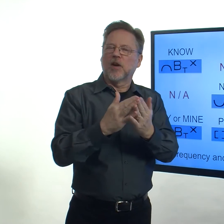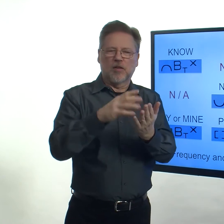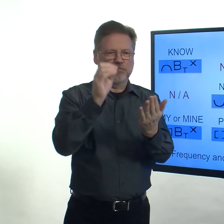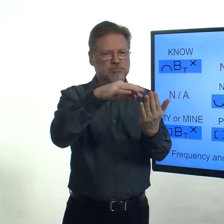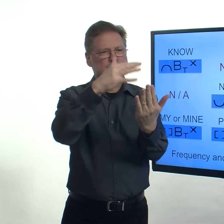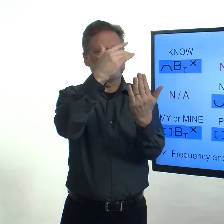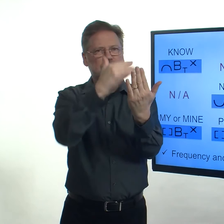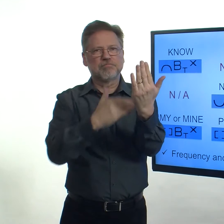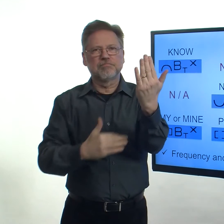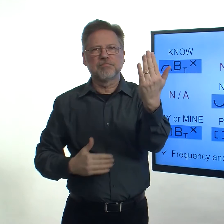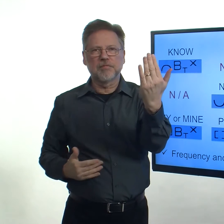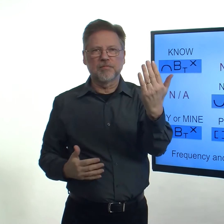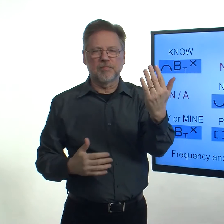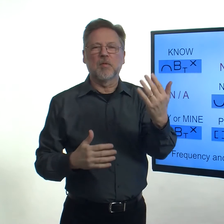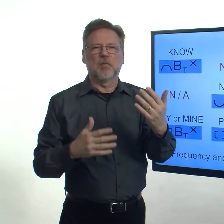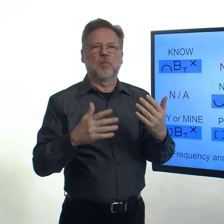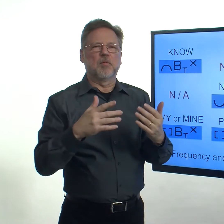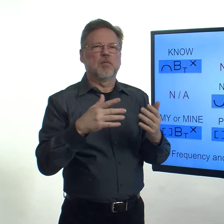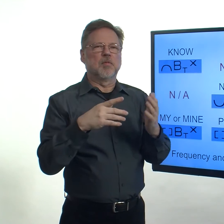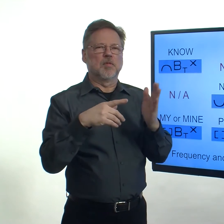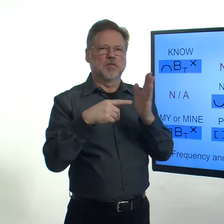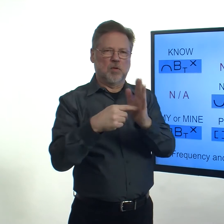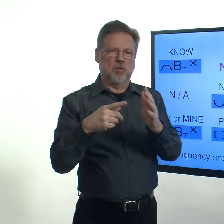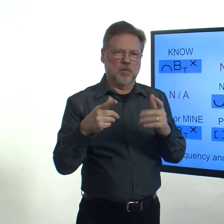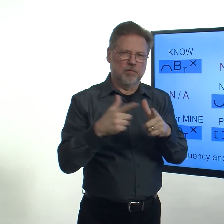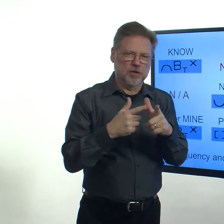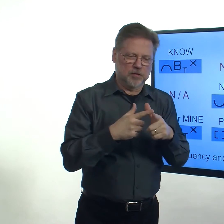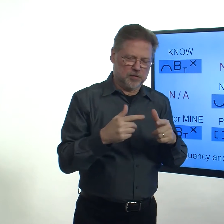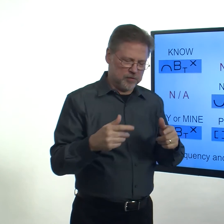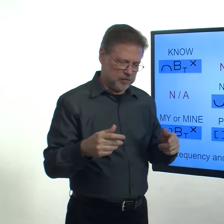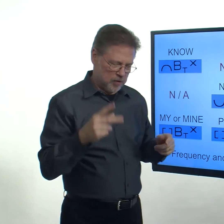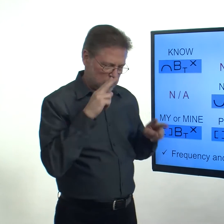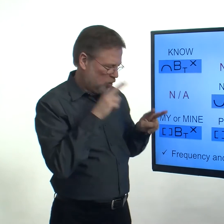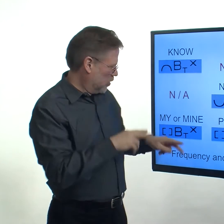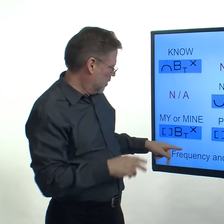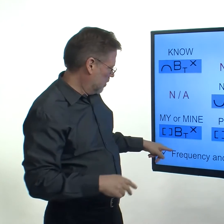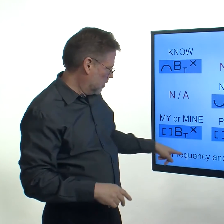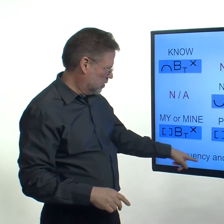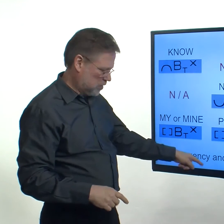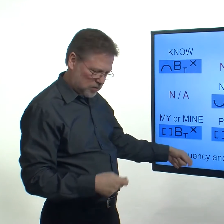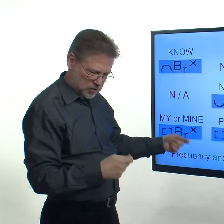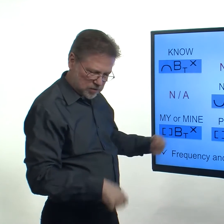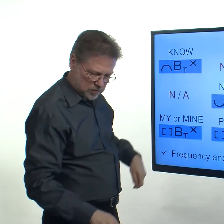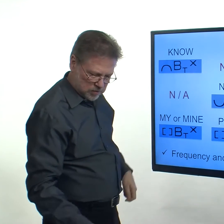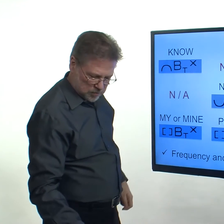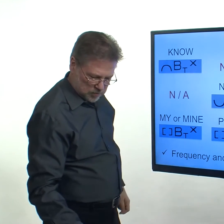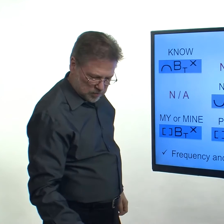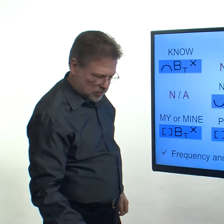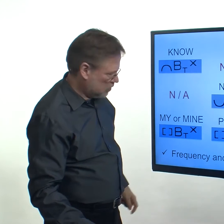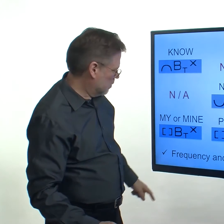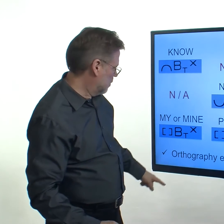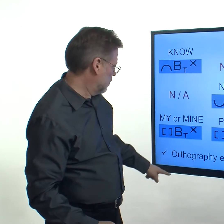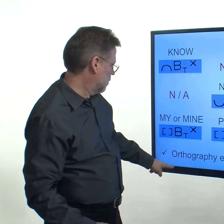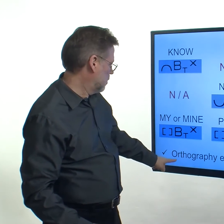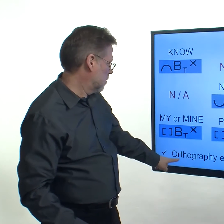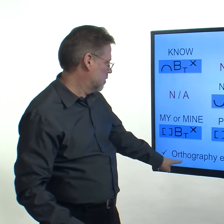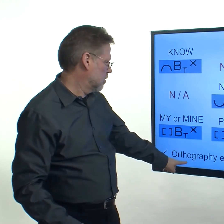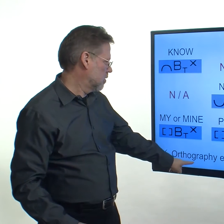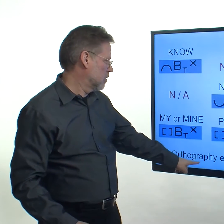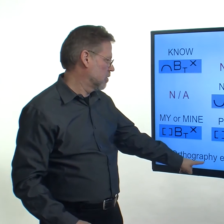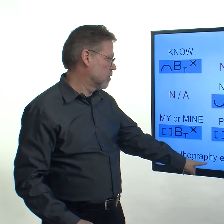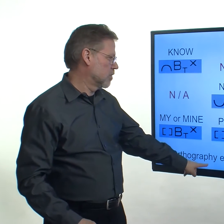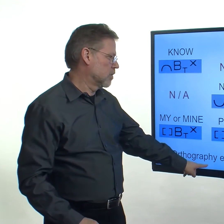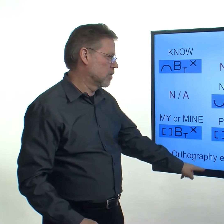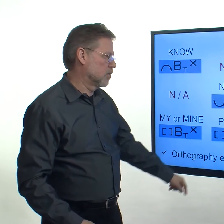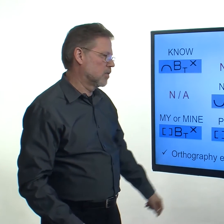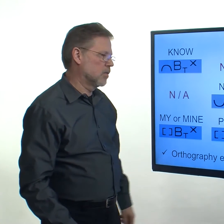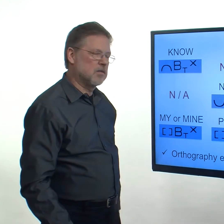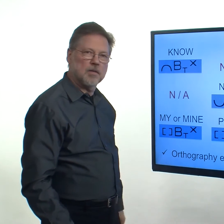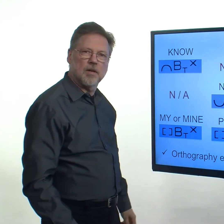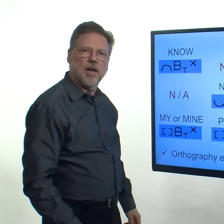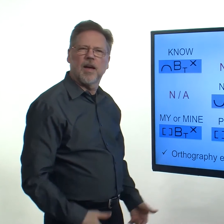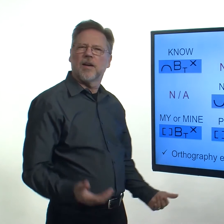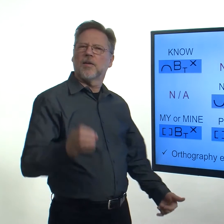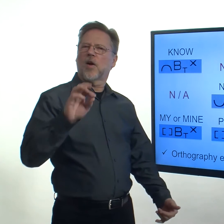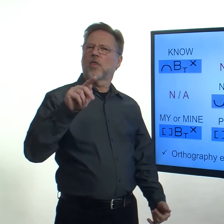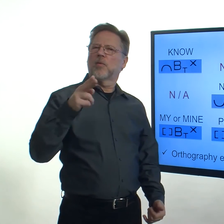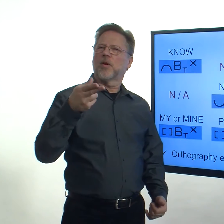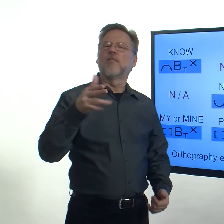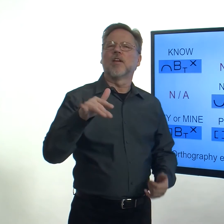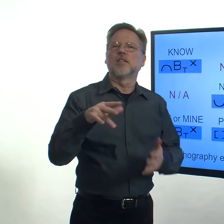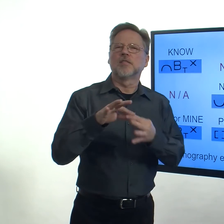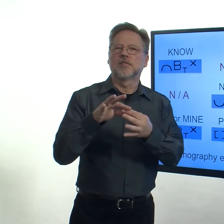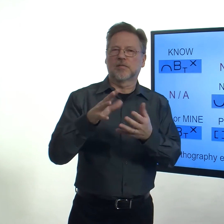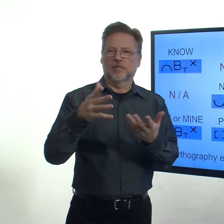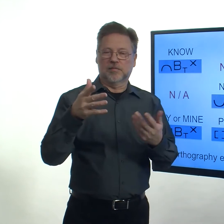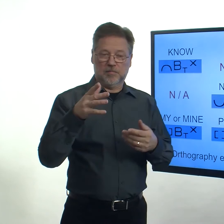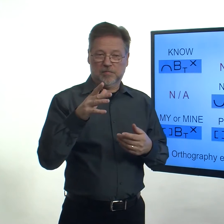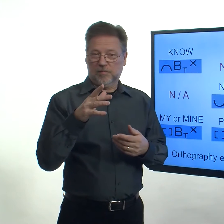First, I’ll show you that their “orthography enables compilation of sign tokens.” Orthography